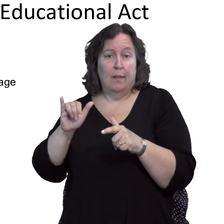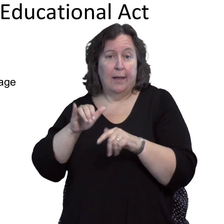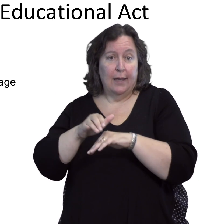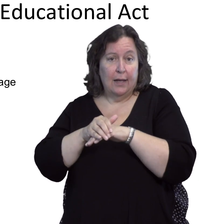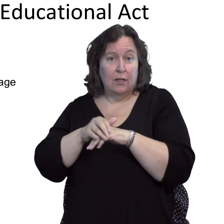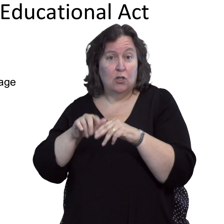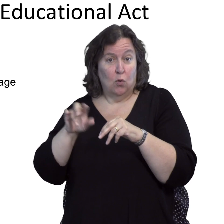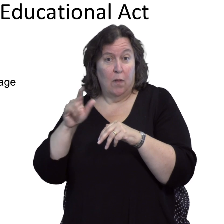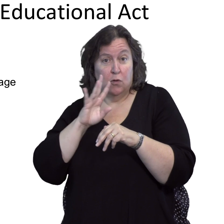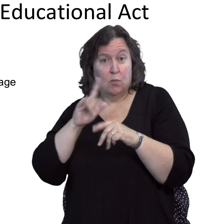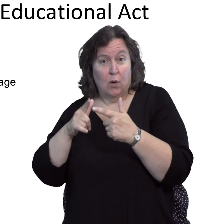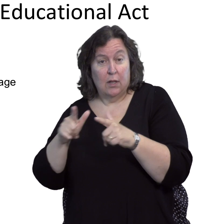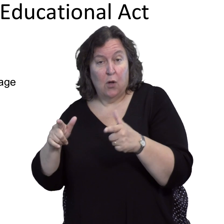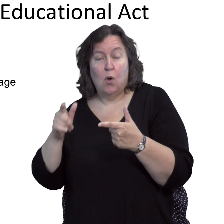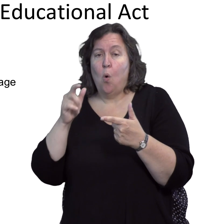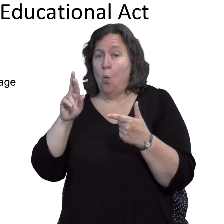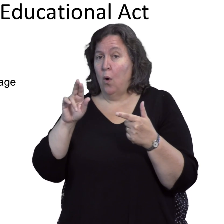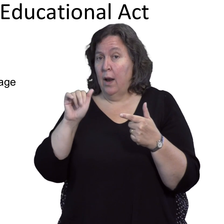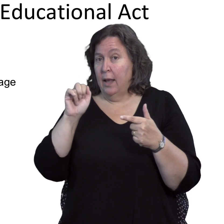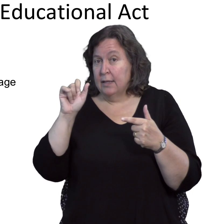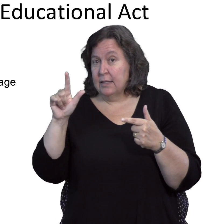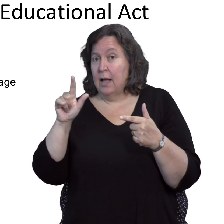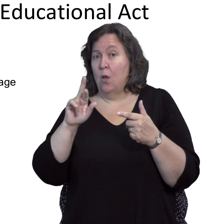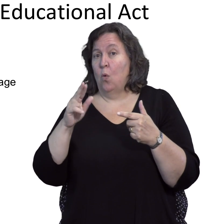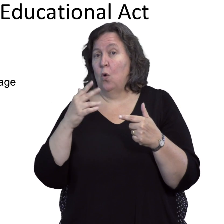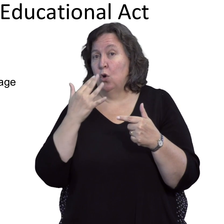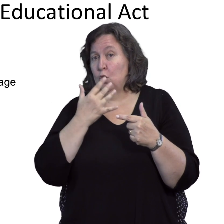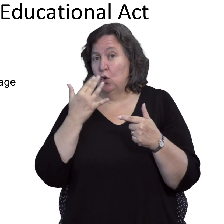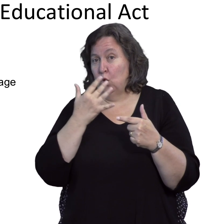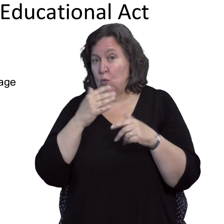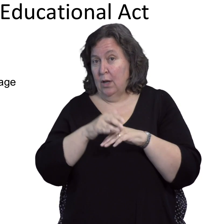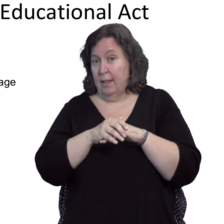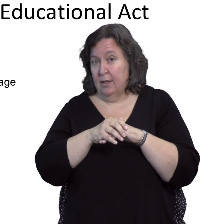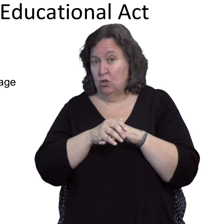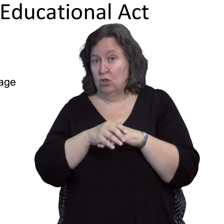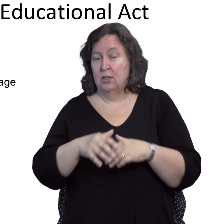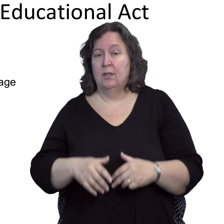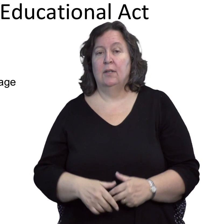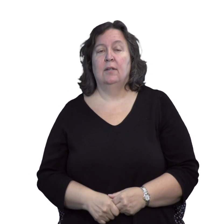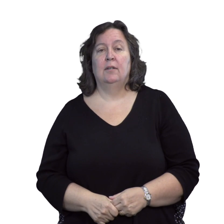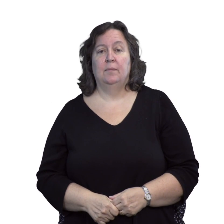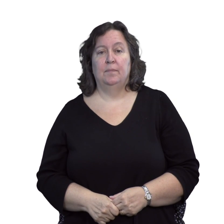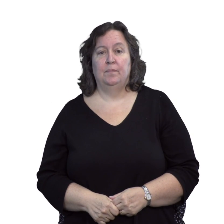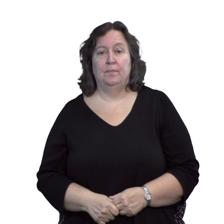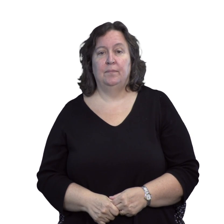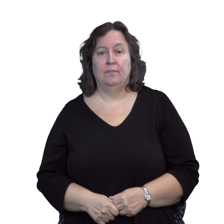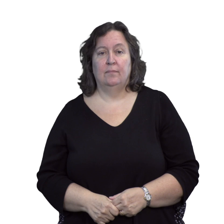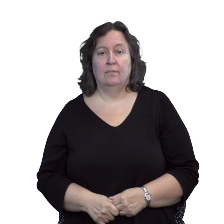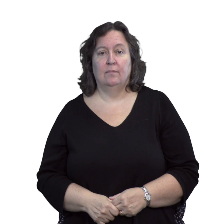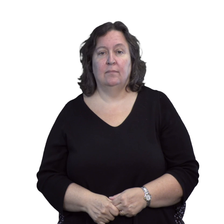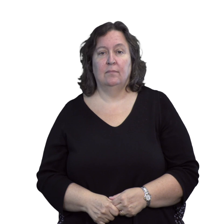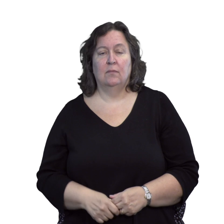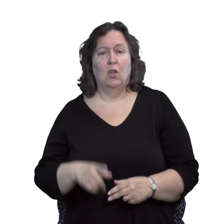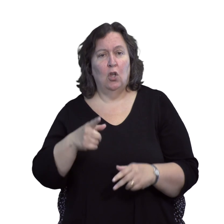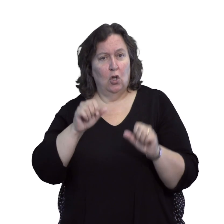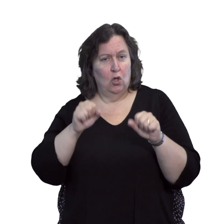or ASL or cued English. Use the discussion prompts to talk about